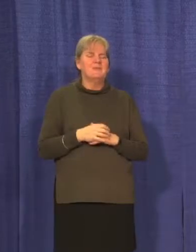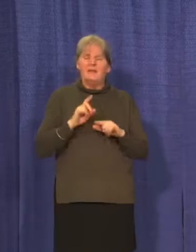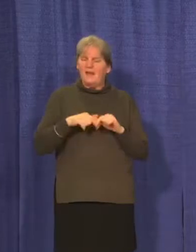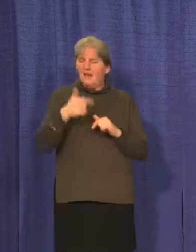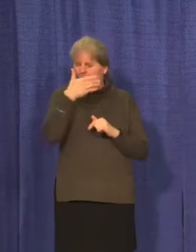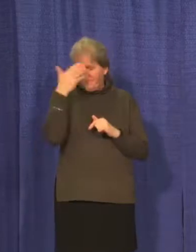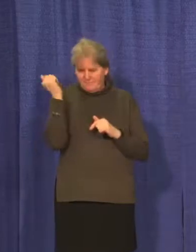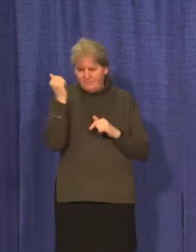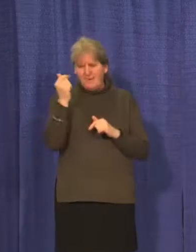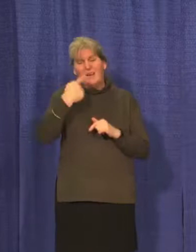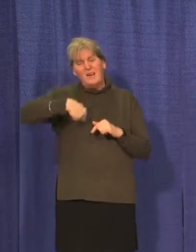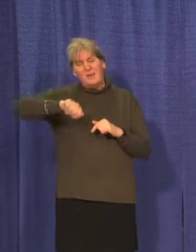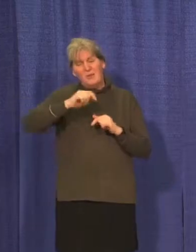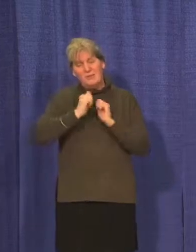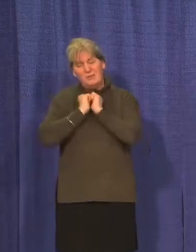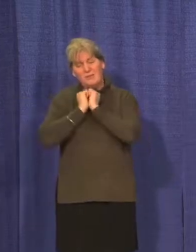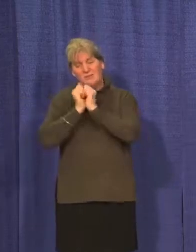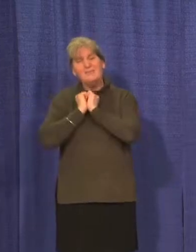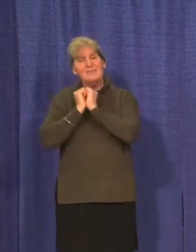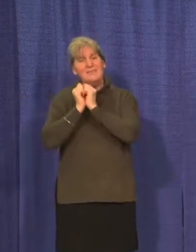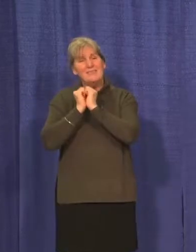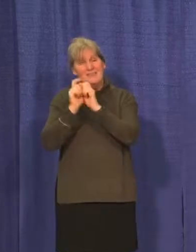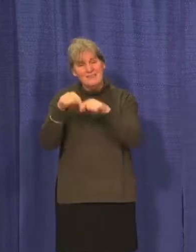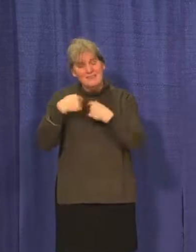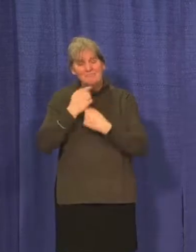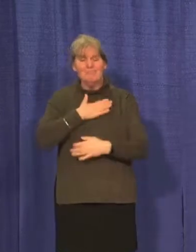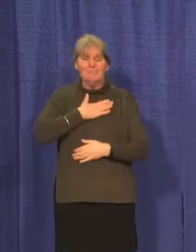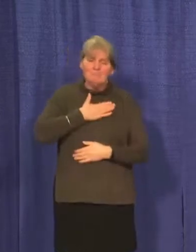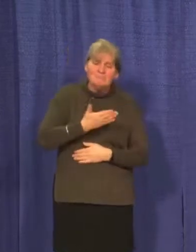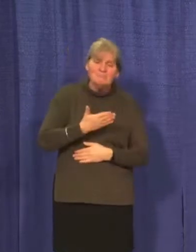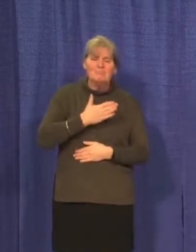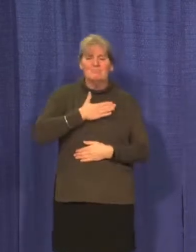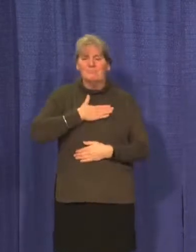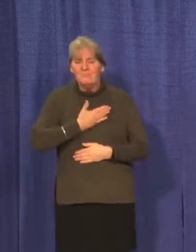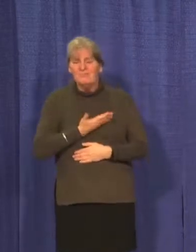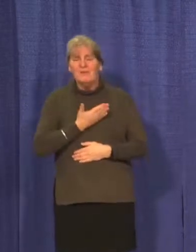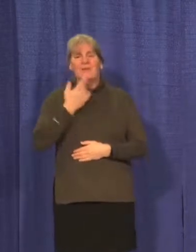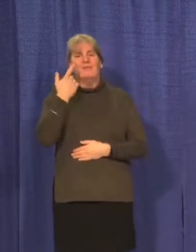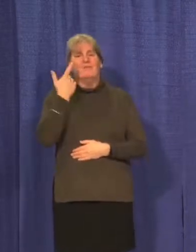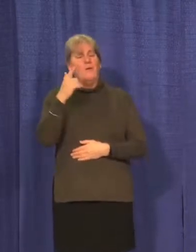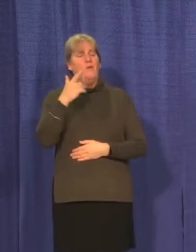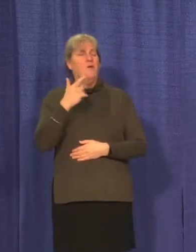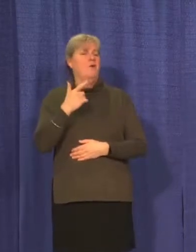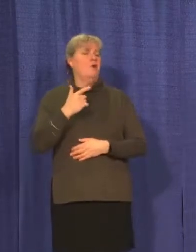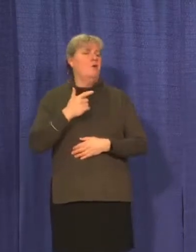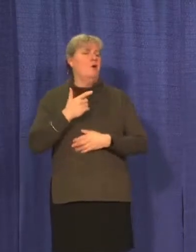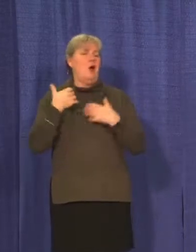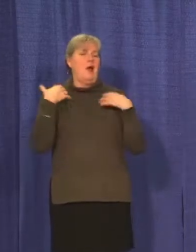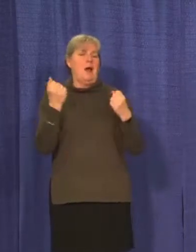We mustn't forget that we are in this together as a territory, and making sacrifices for the health of our family, our